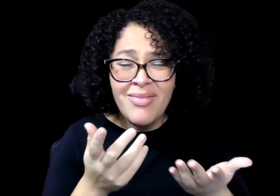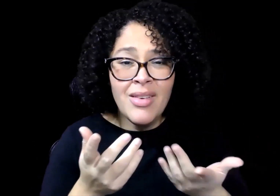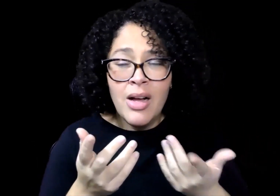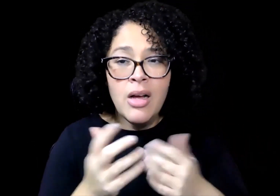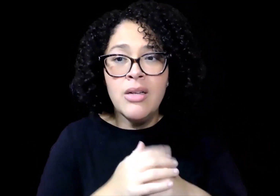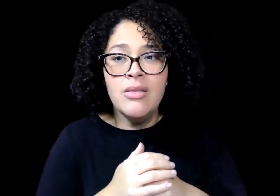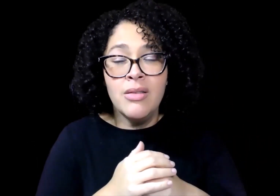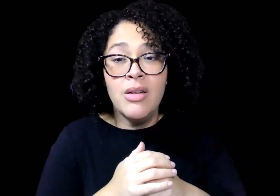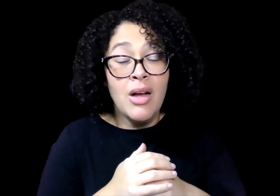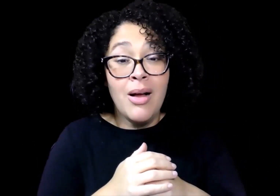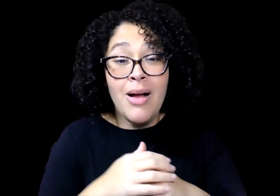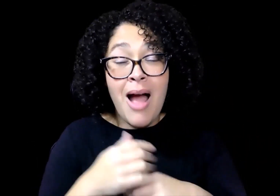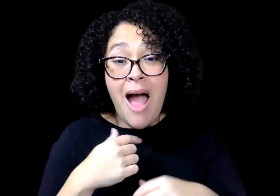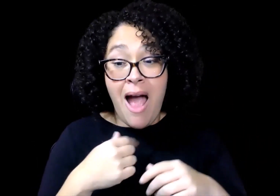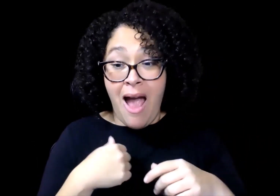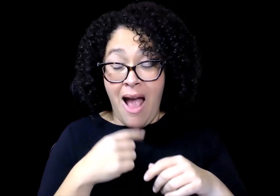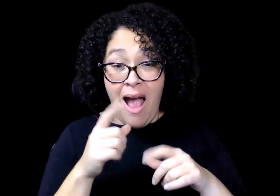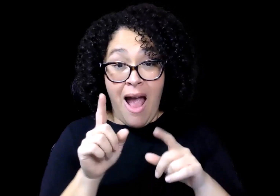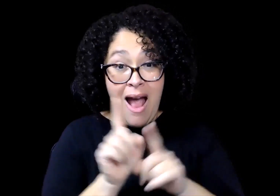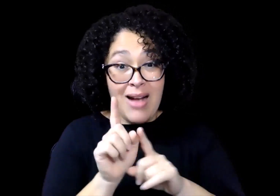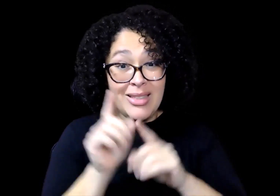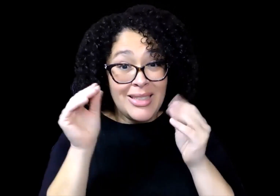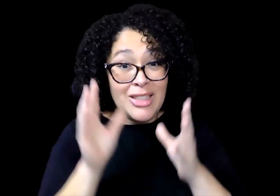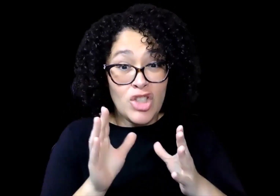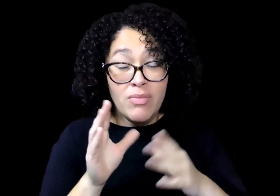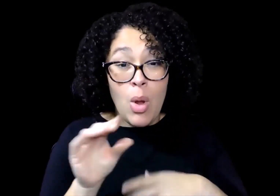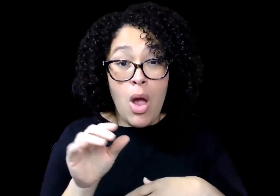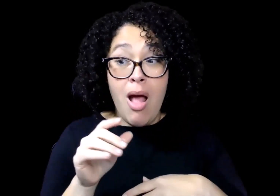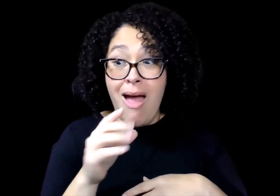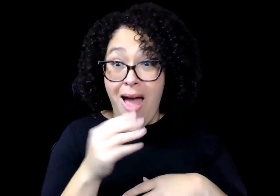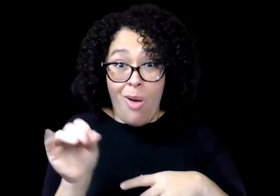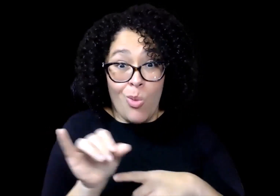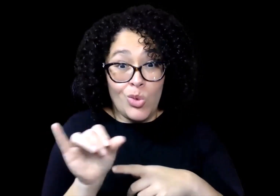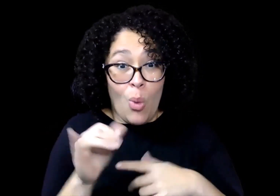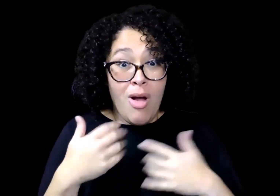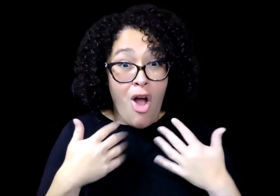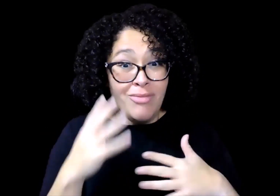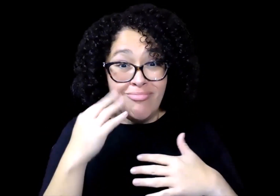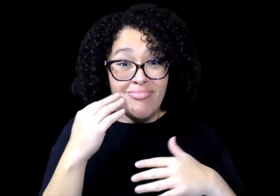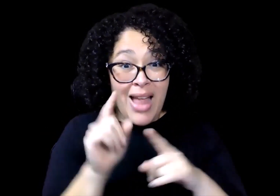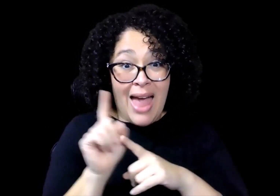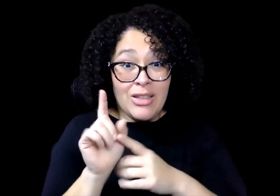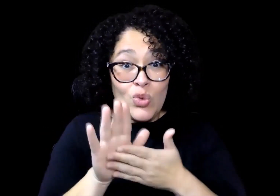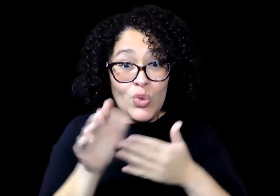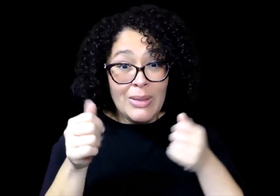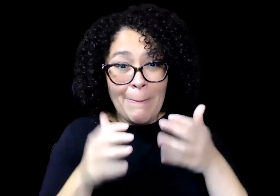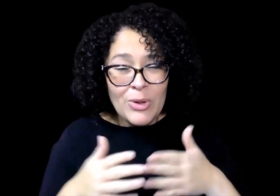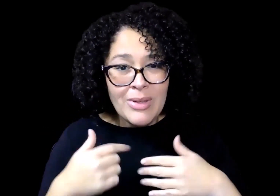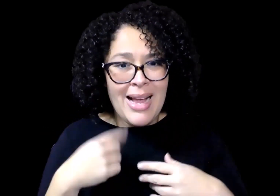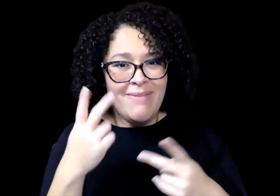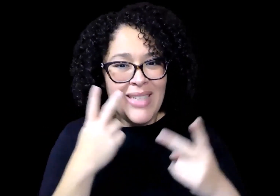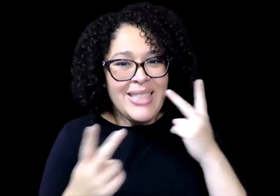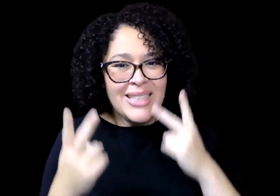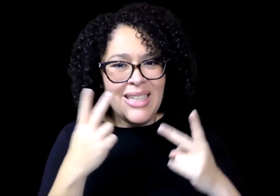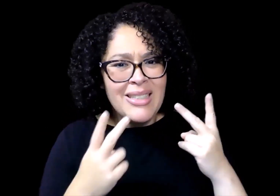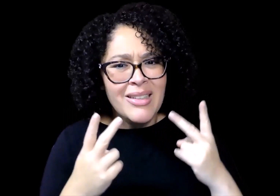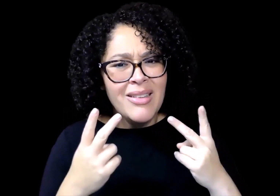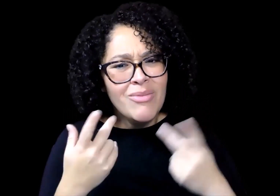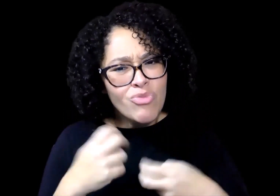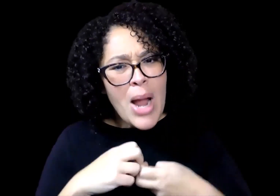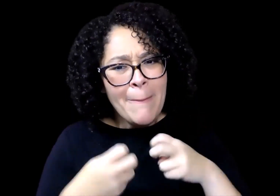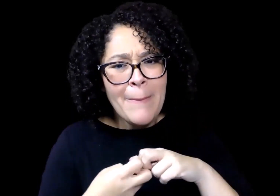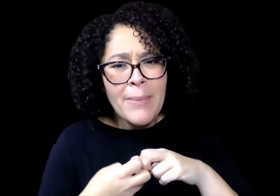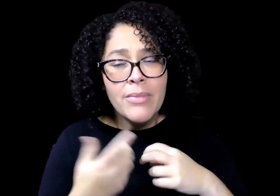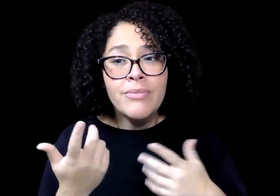their kids focus on their schoolwork as a teacher and now as a school administrator I see this every